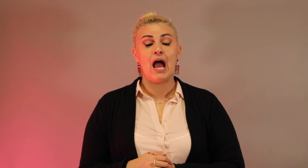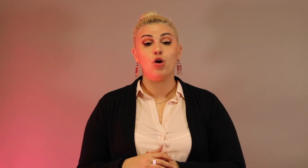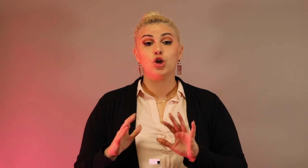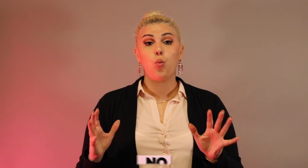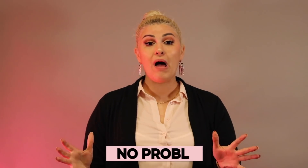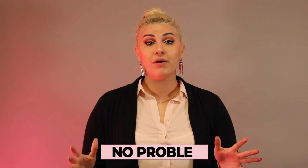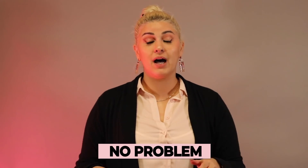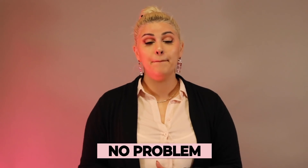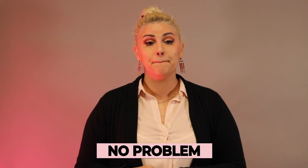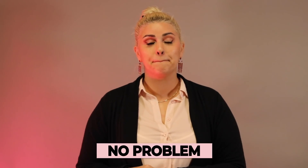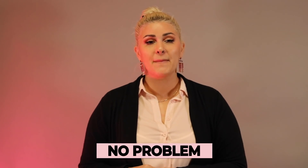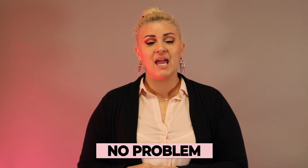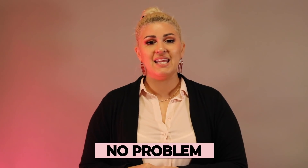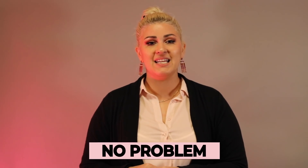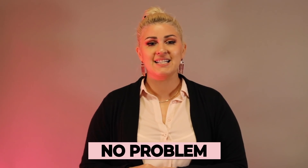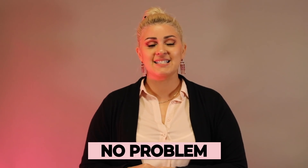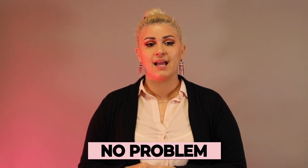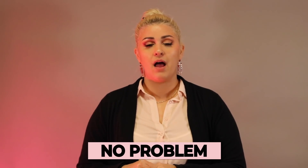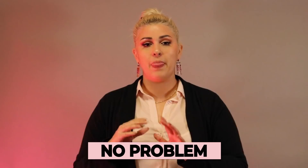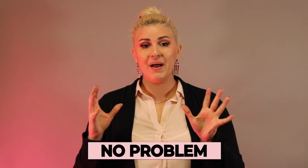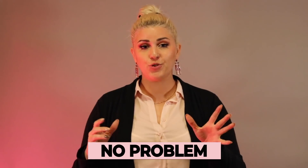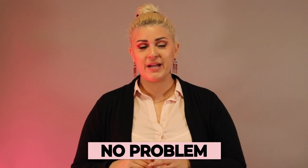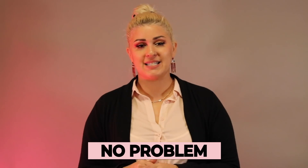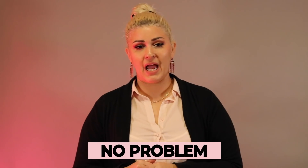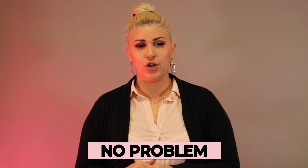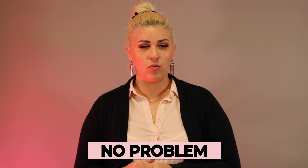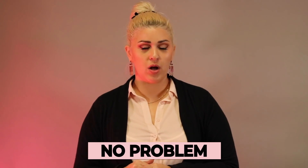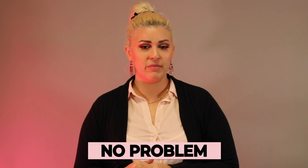Now, you're welcome is, the best way to sign you're welcome